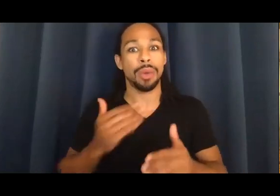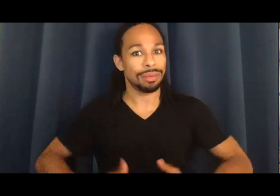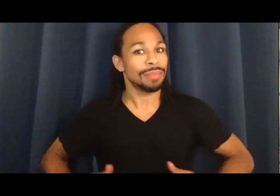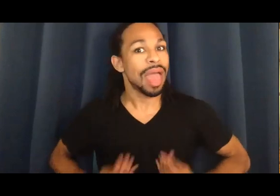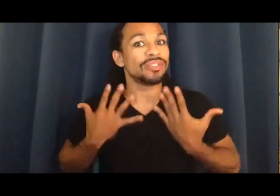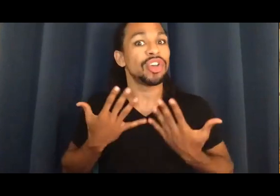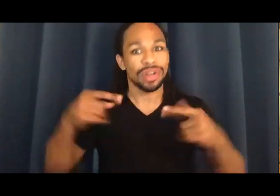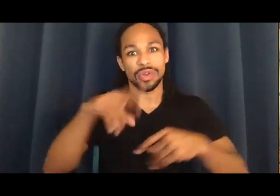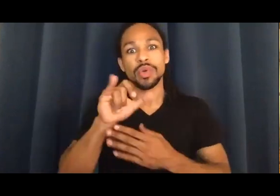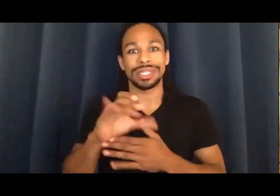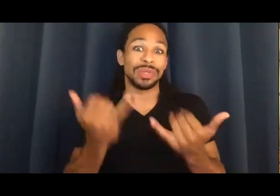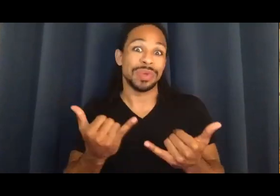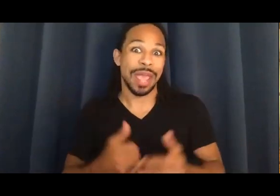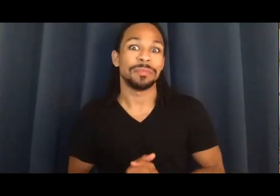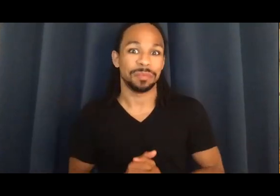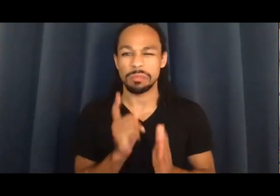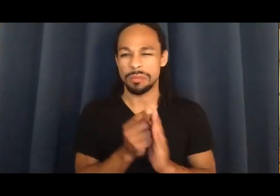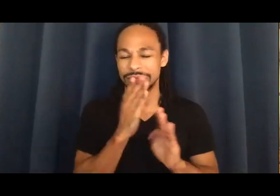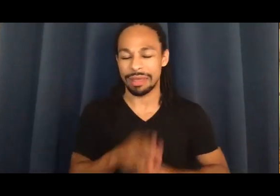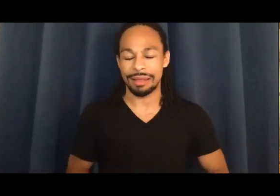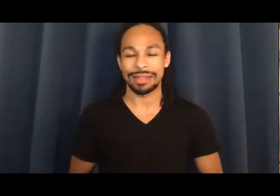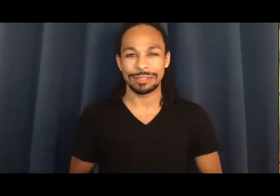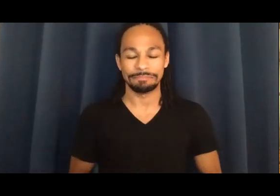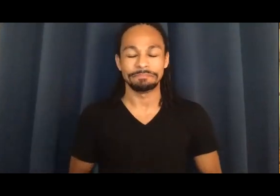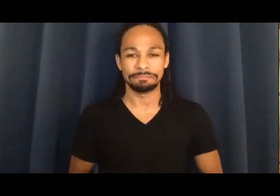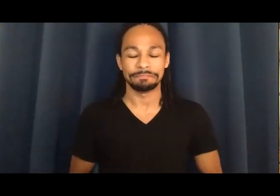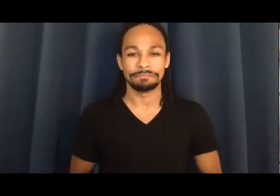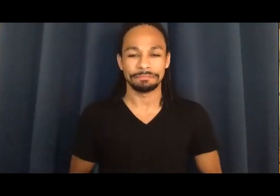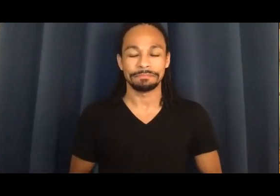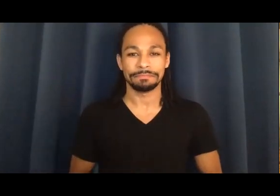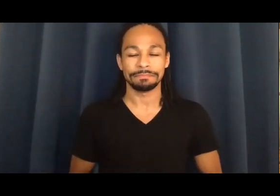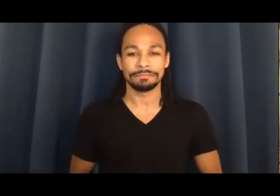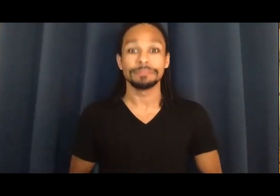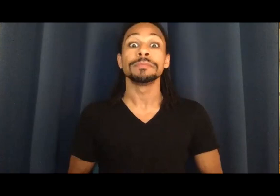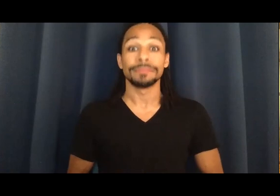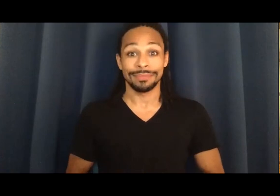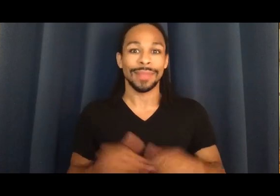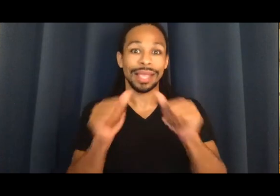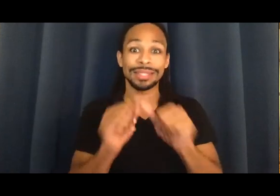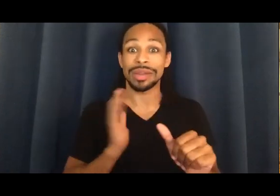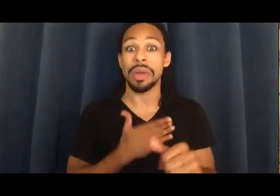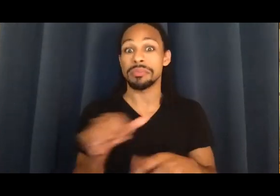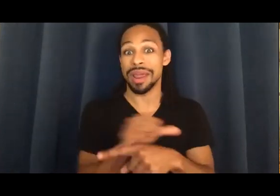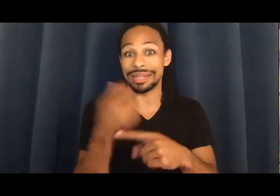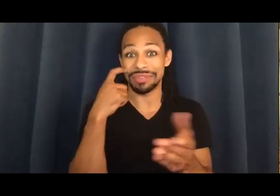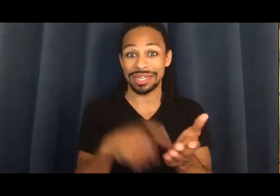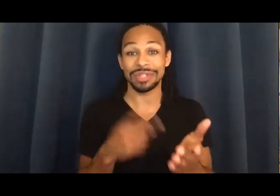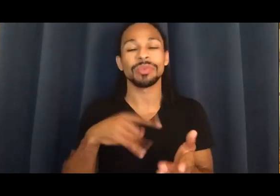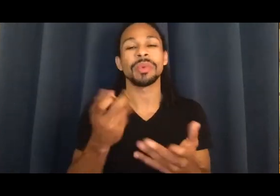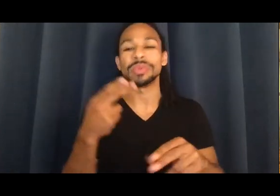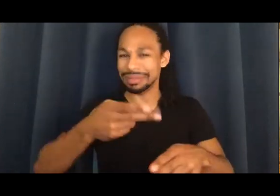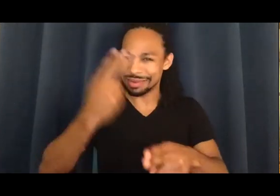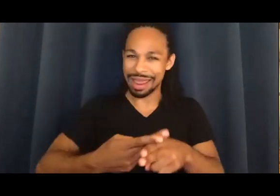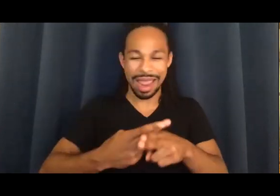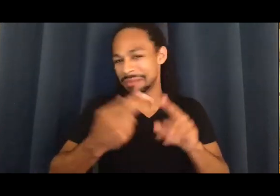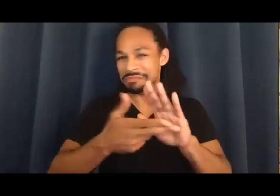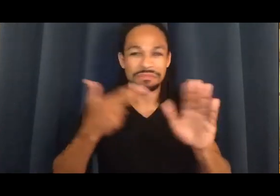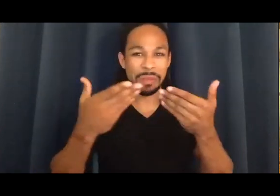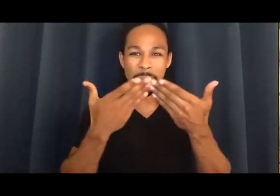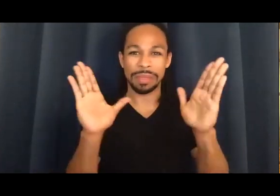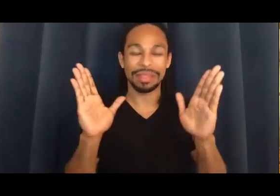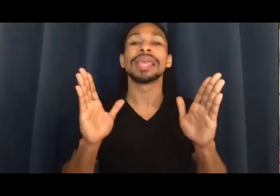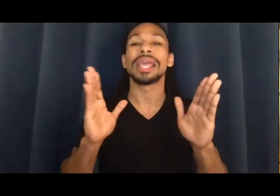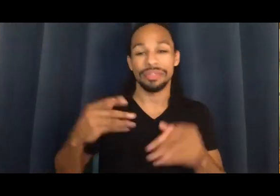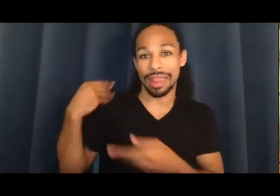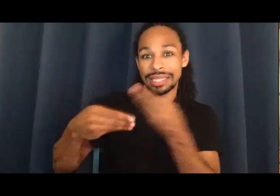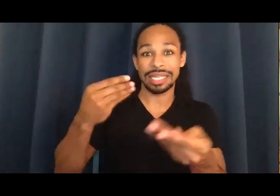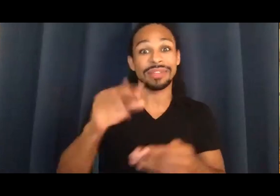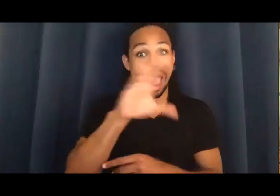Continuing our practice of recognition, we would like to name openly the legacies of the African slave trade, migration